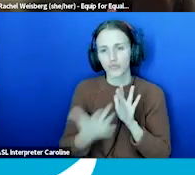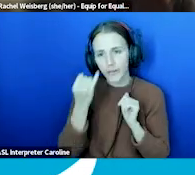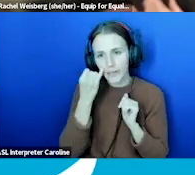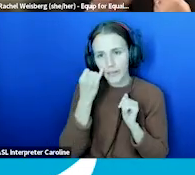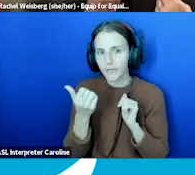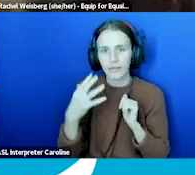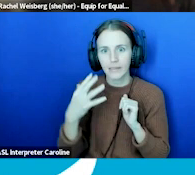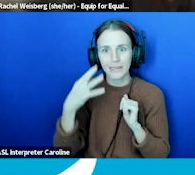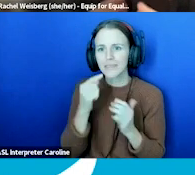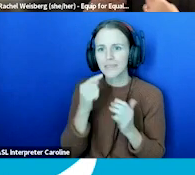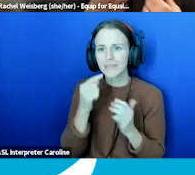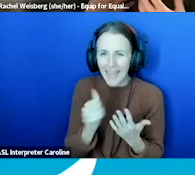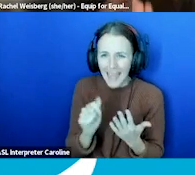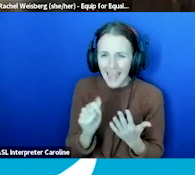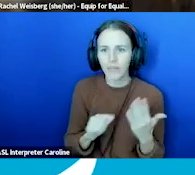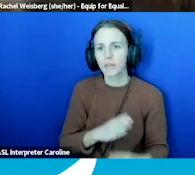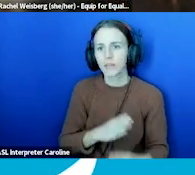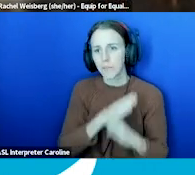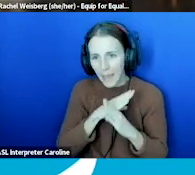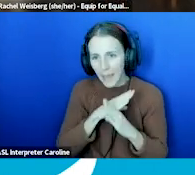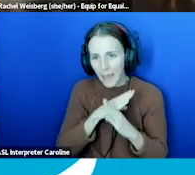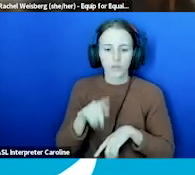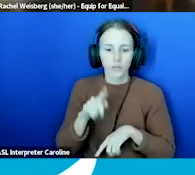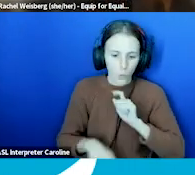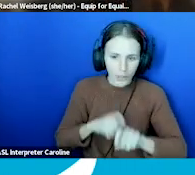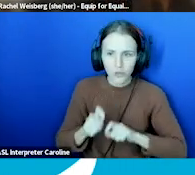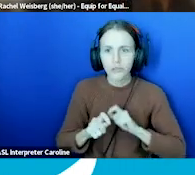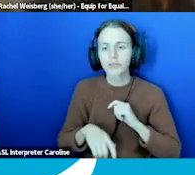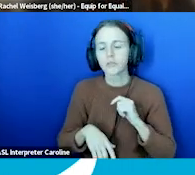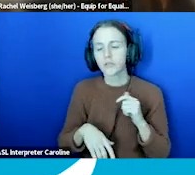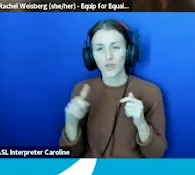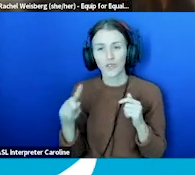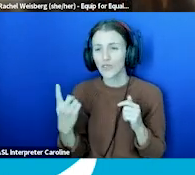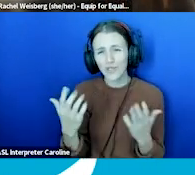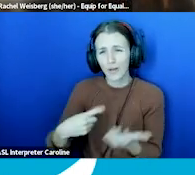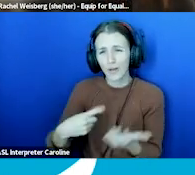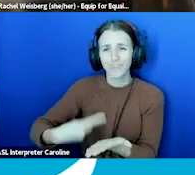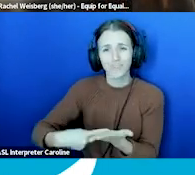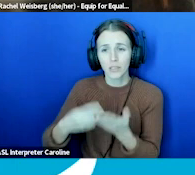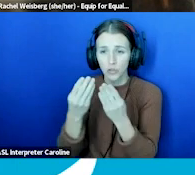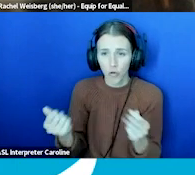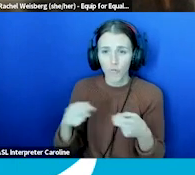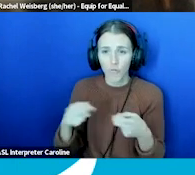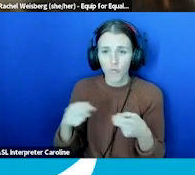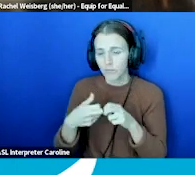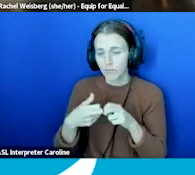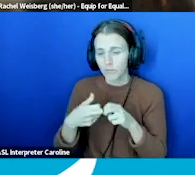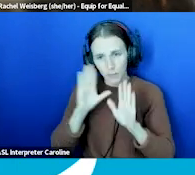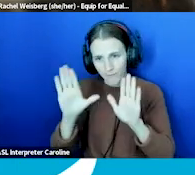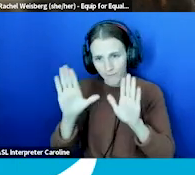WORKING. WE WILL GET IT SORTED OUT BY THE NEXT TRAINING. PLEASE, PLEASE